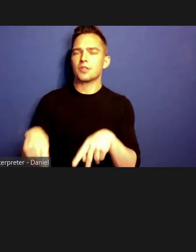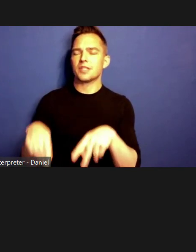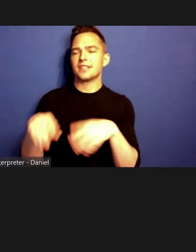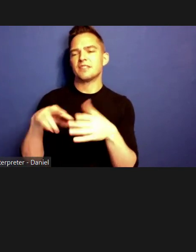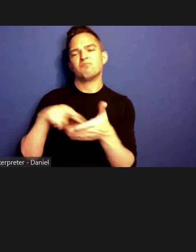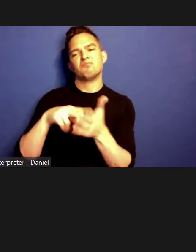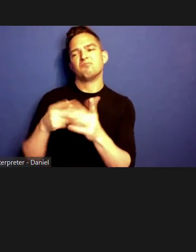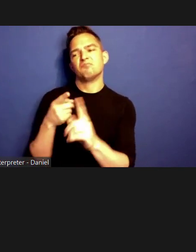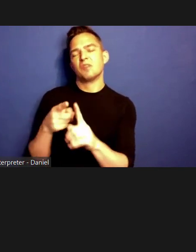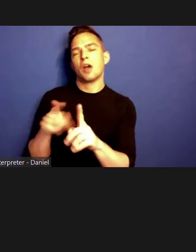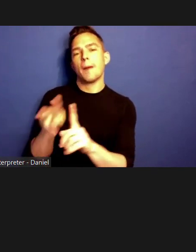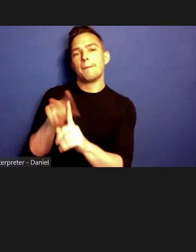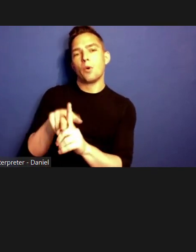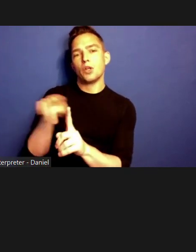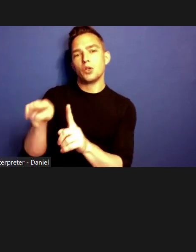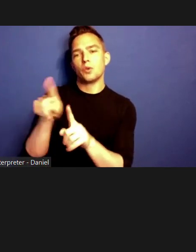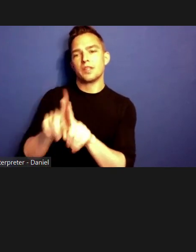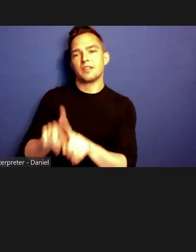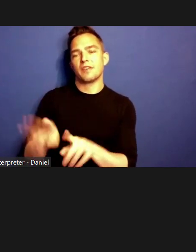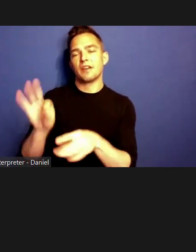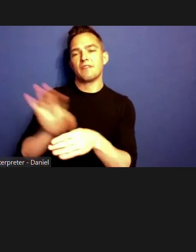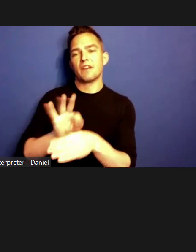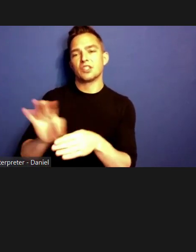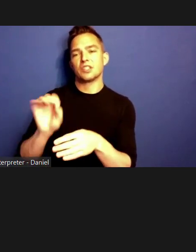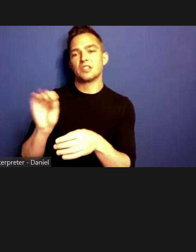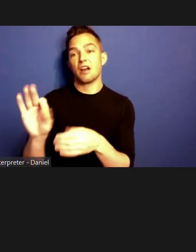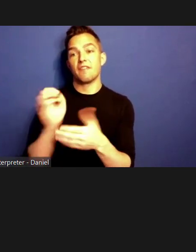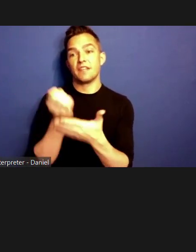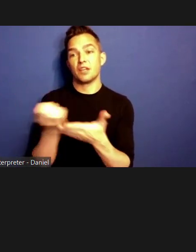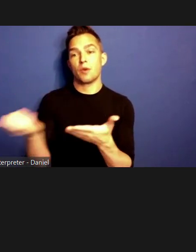they are not going to train you on how to screen young children under